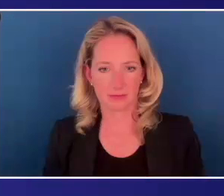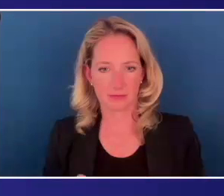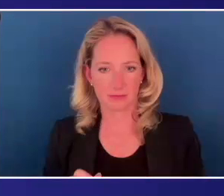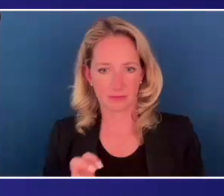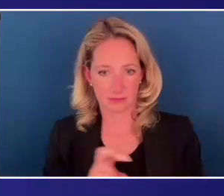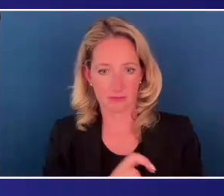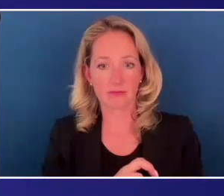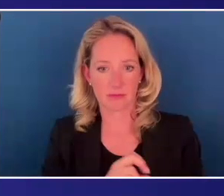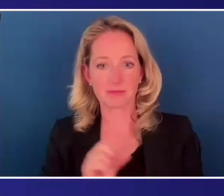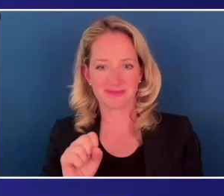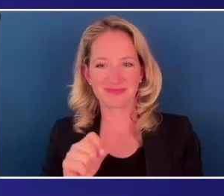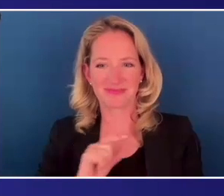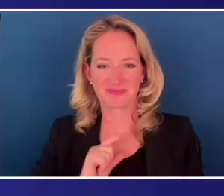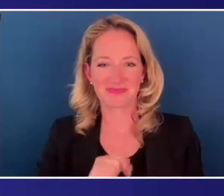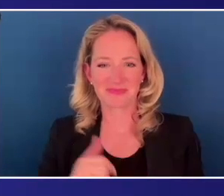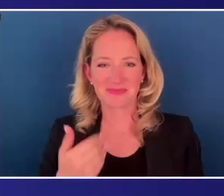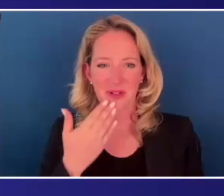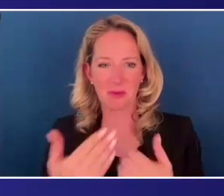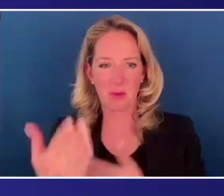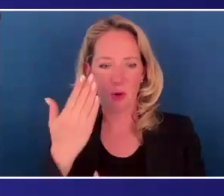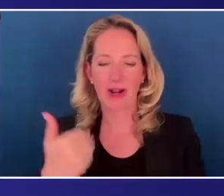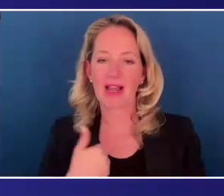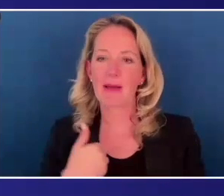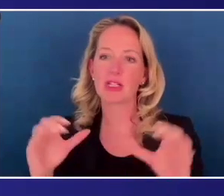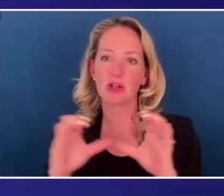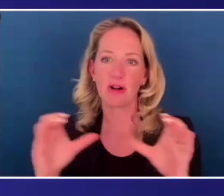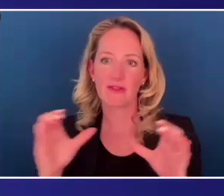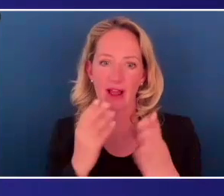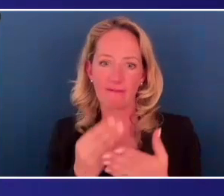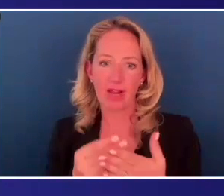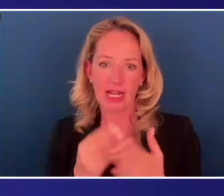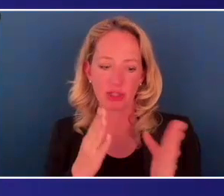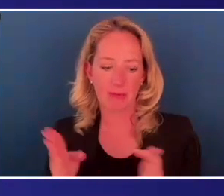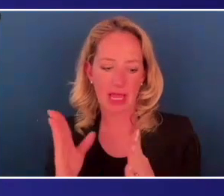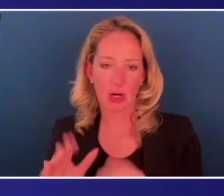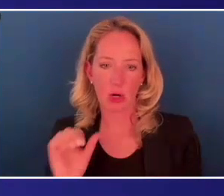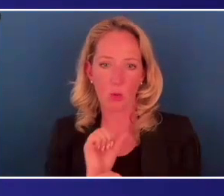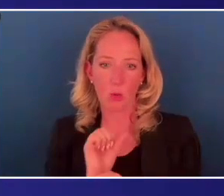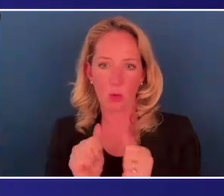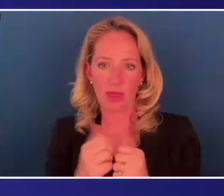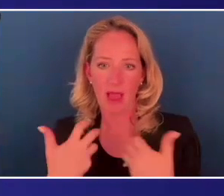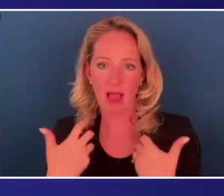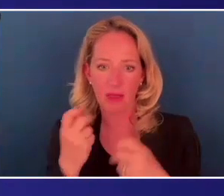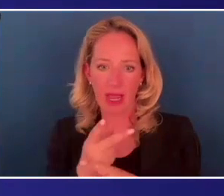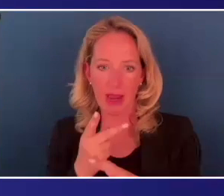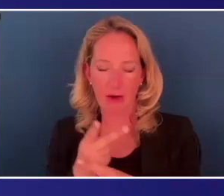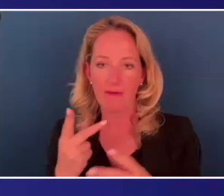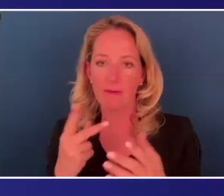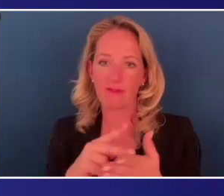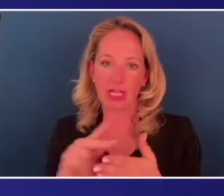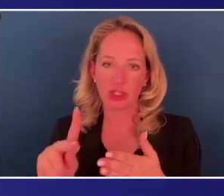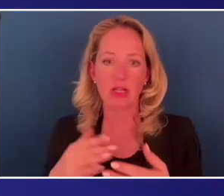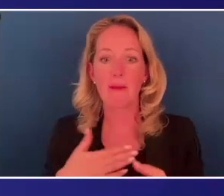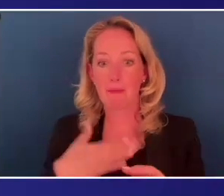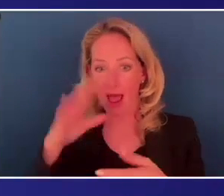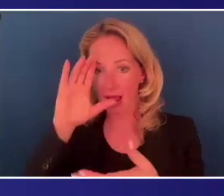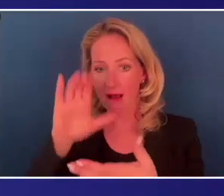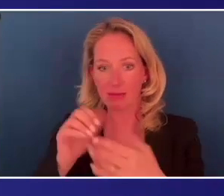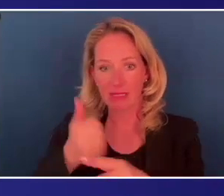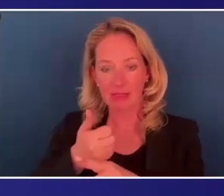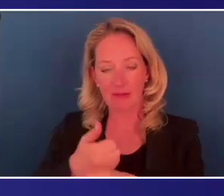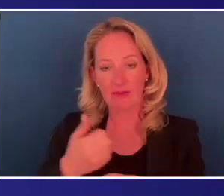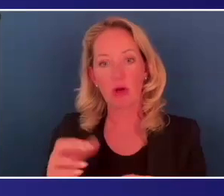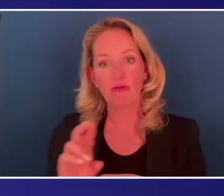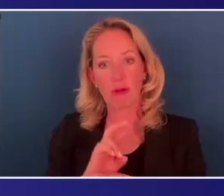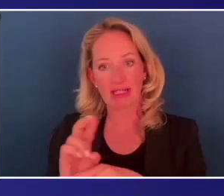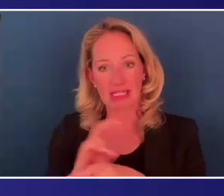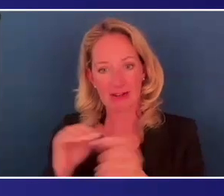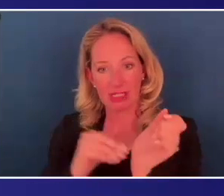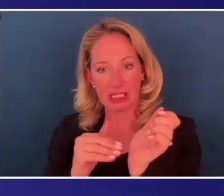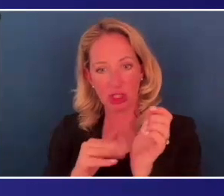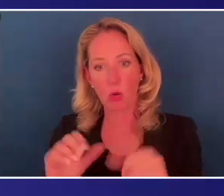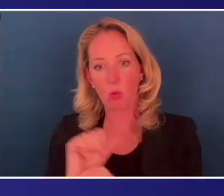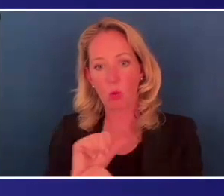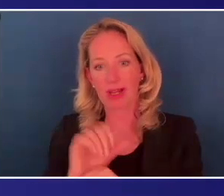I'm a certified financial planner that works with healthcare professionals. My husband is a resident physician working about 80ÿHA week.